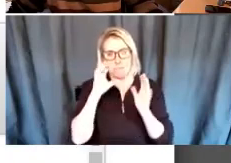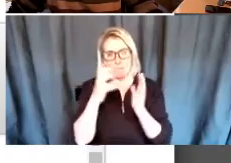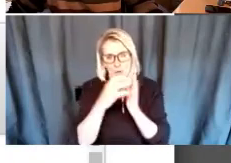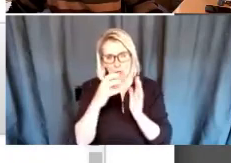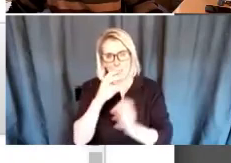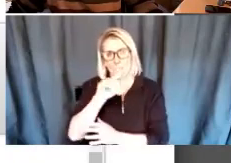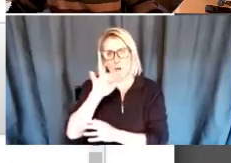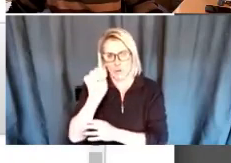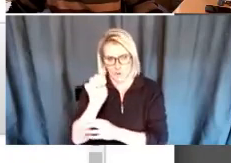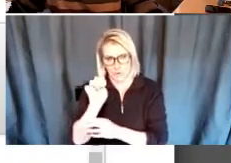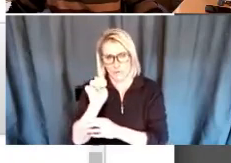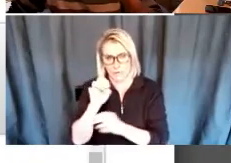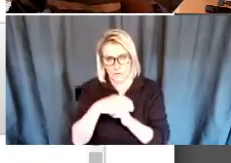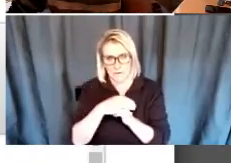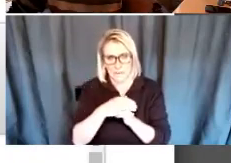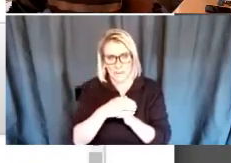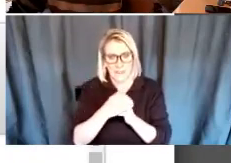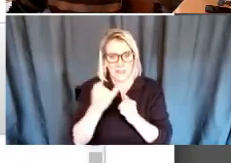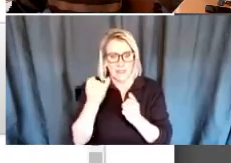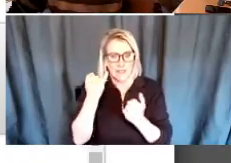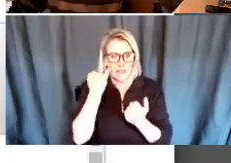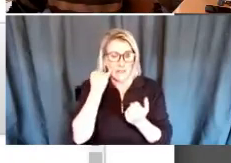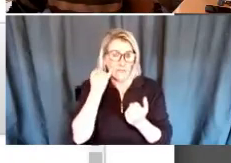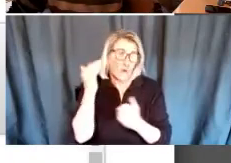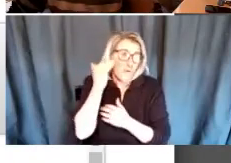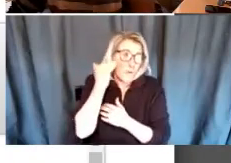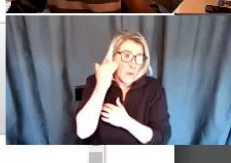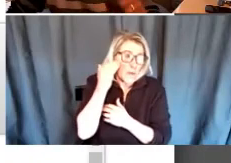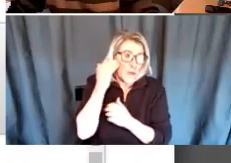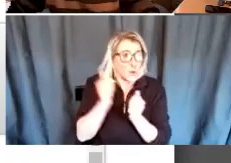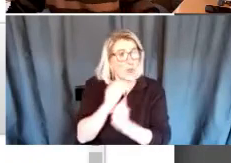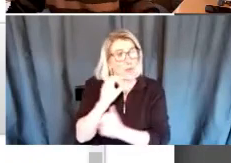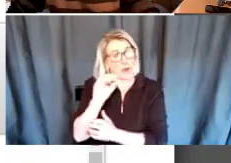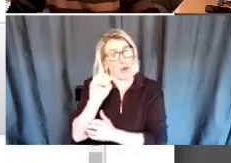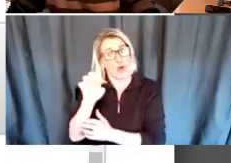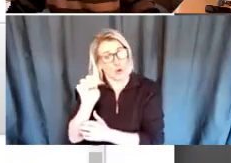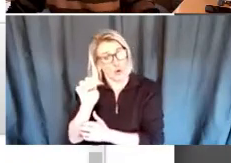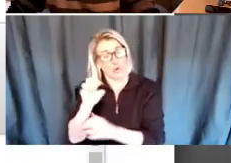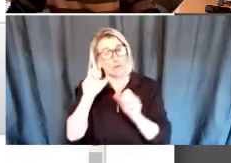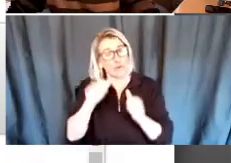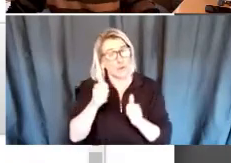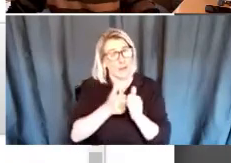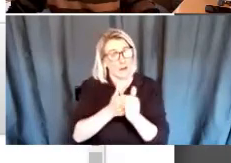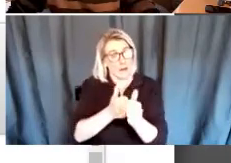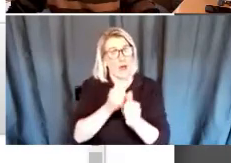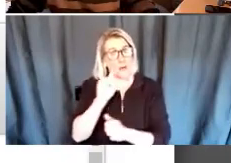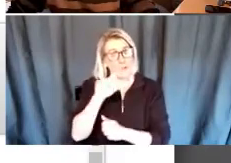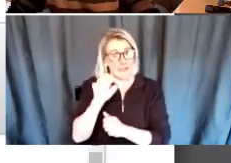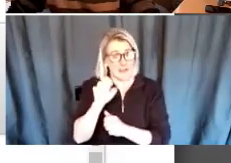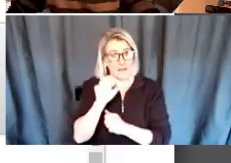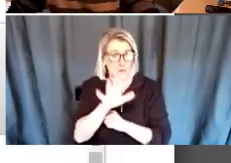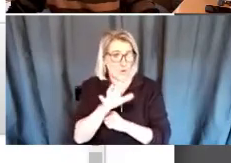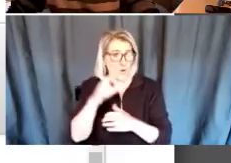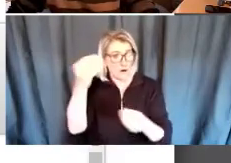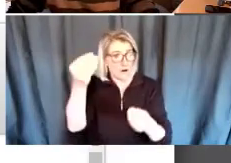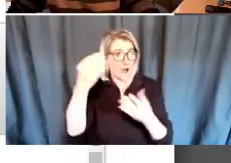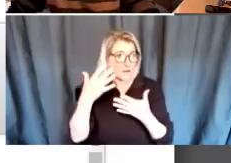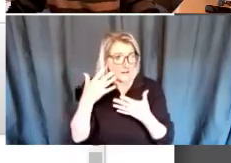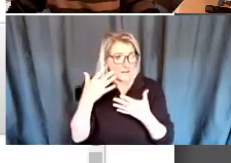you are familiar with HTML codes, you can update your contents using that HTML code.